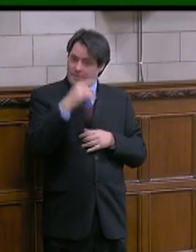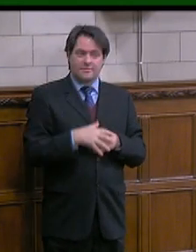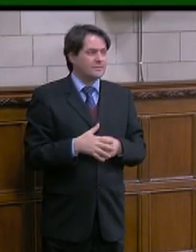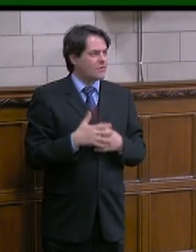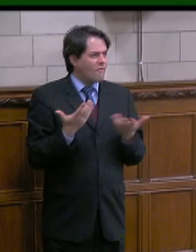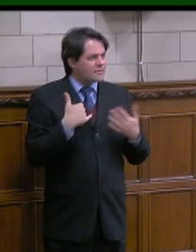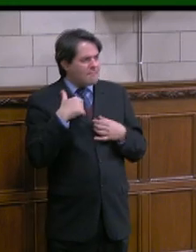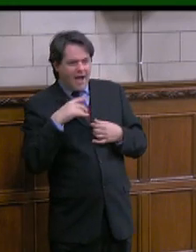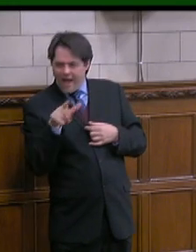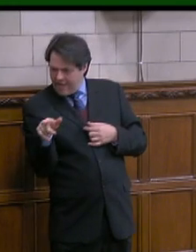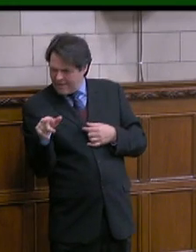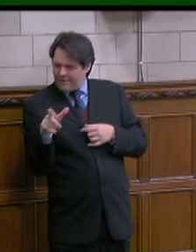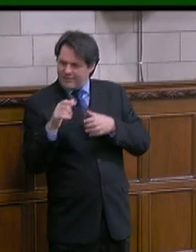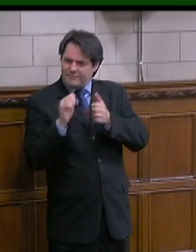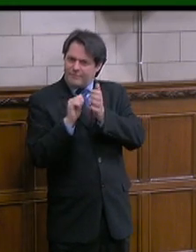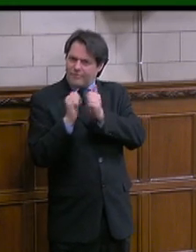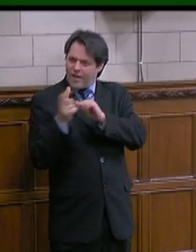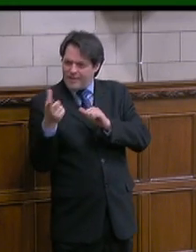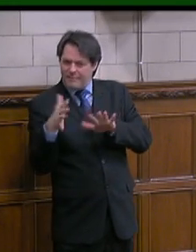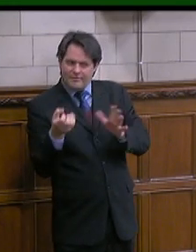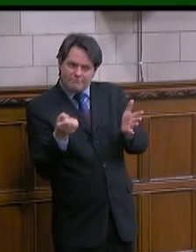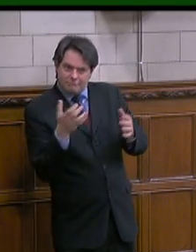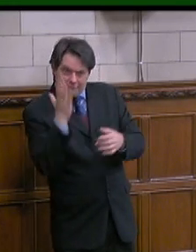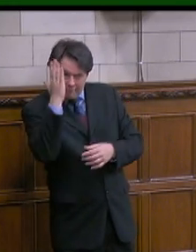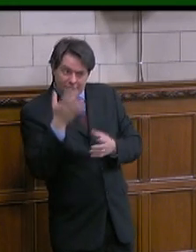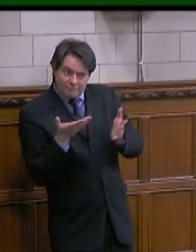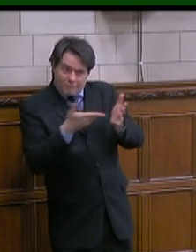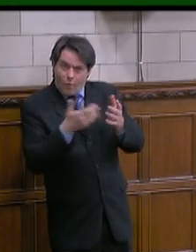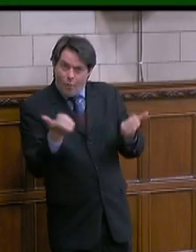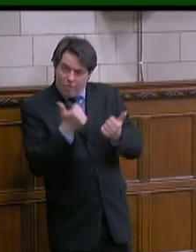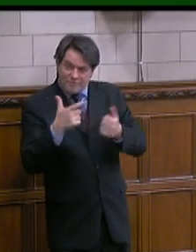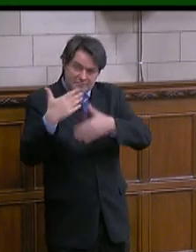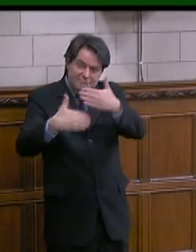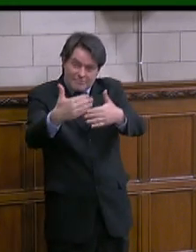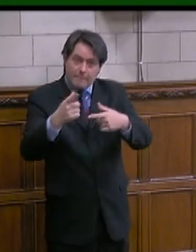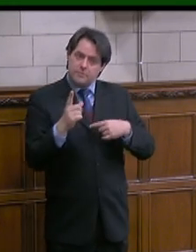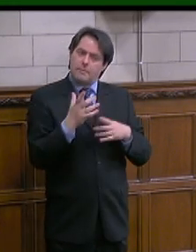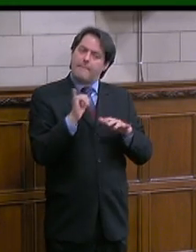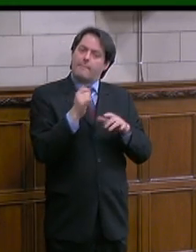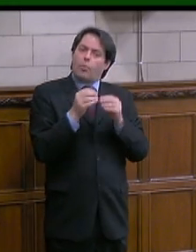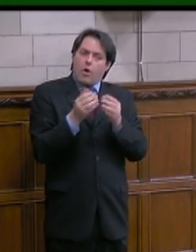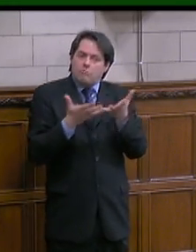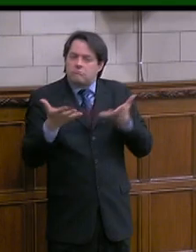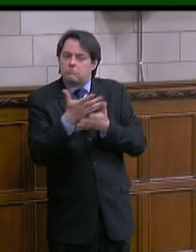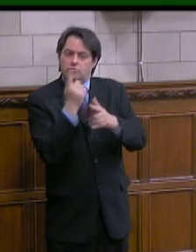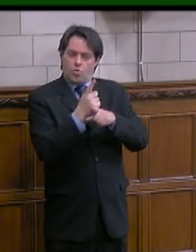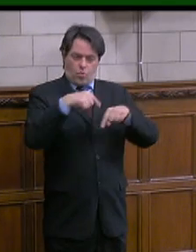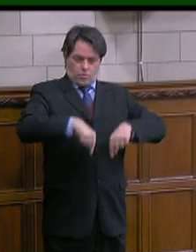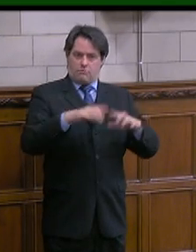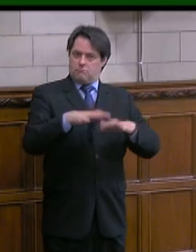Friend the Member for Poplar and Limehouse (Jim Fitzpatrick) has that in hand. However, some dialogue on that would be of benefit so that the Minister can demonstrate